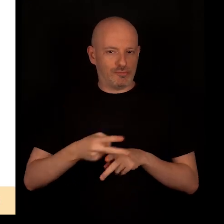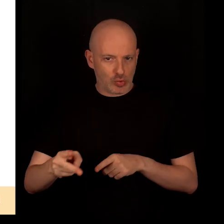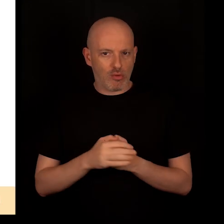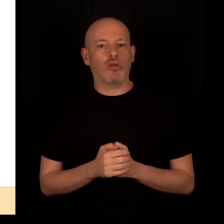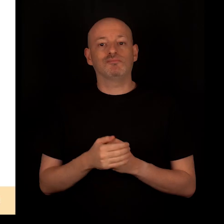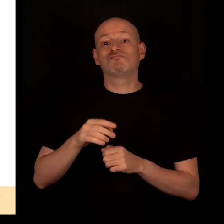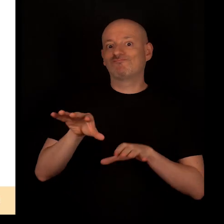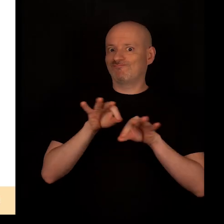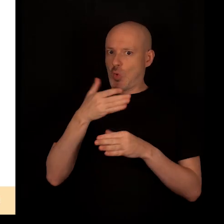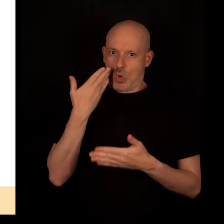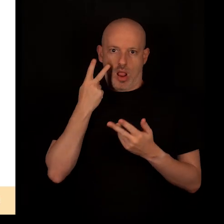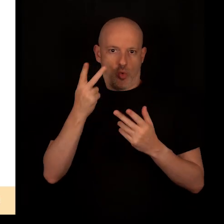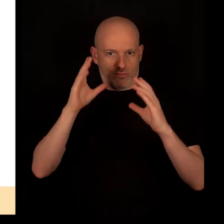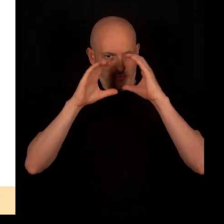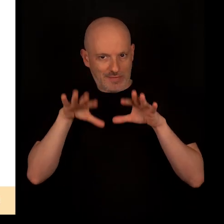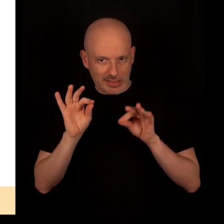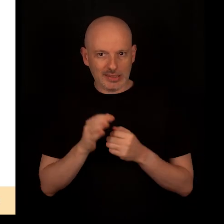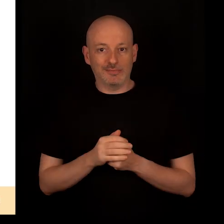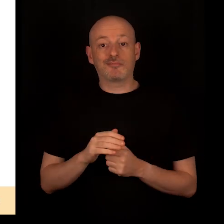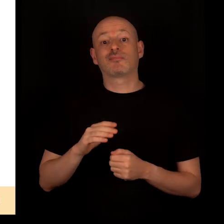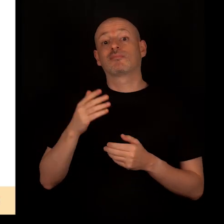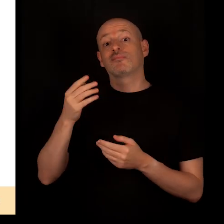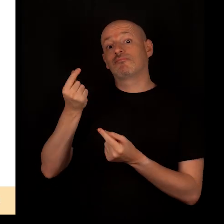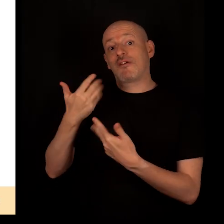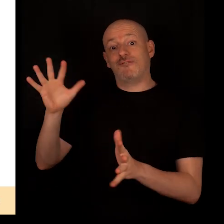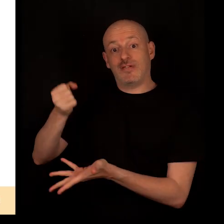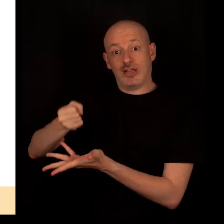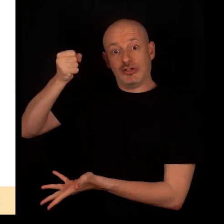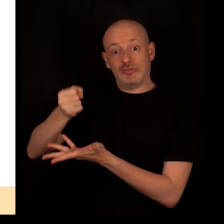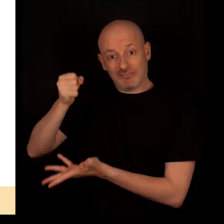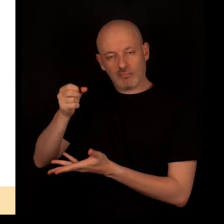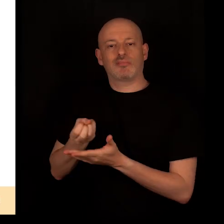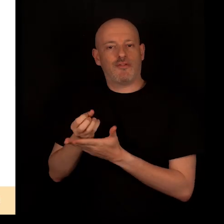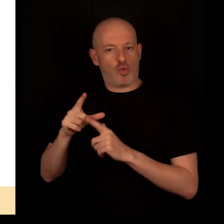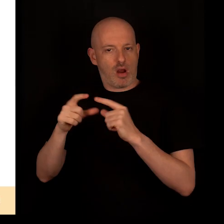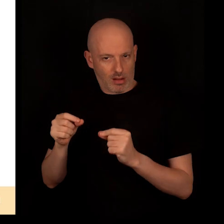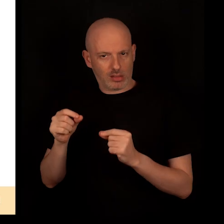the ones that you will find now. We will have the final grant calculation in the Info Cards,